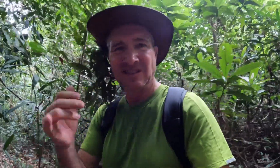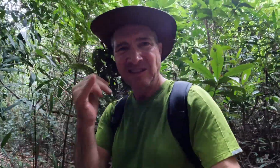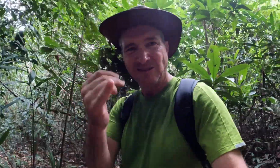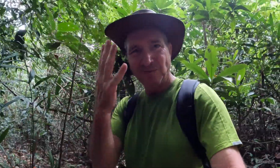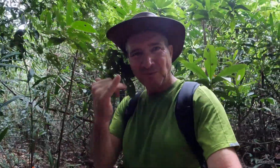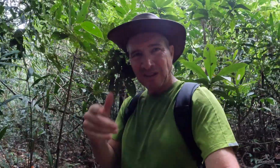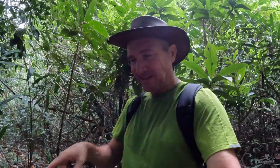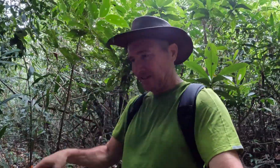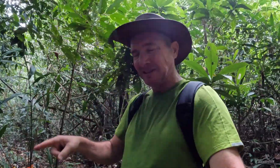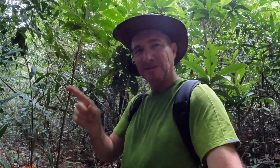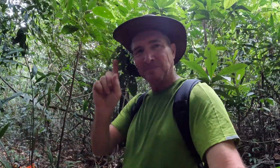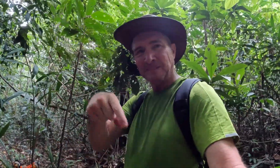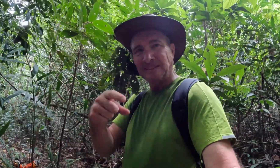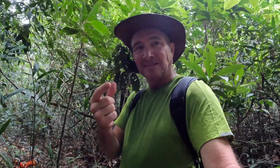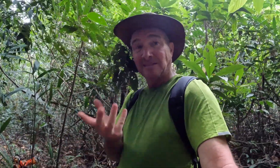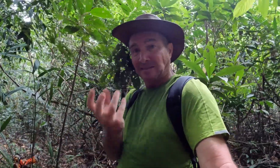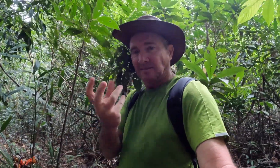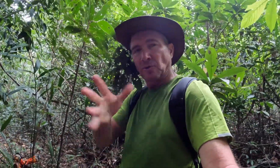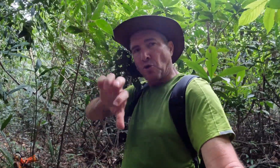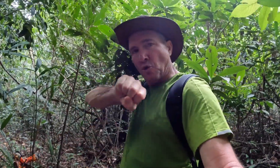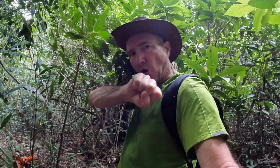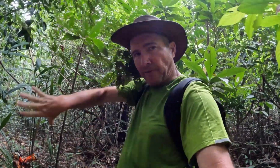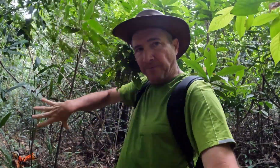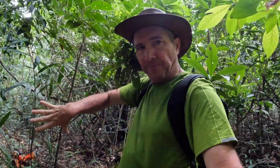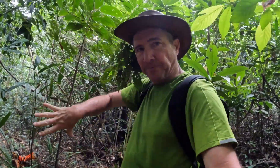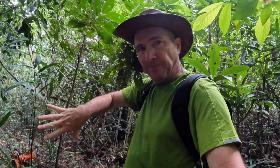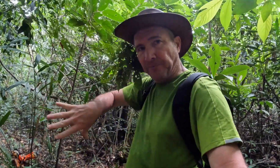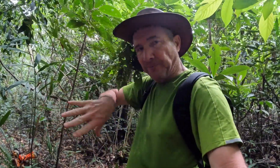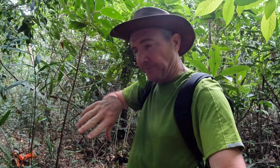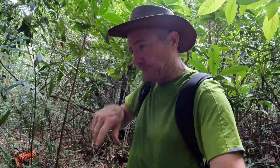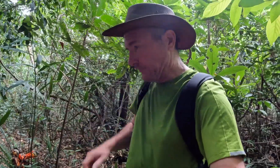This morning they had to take one off.